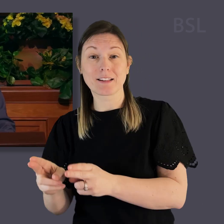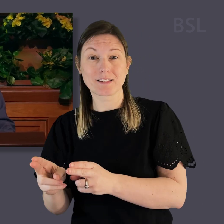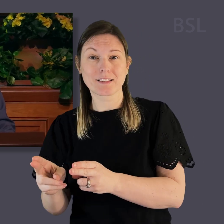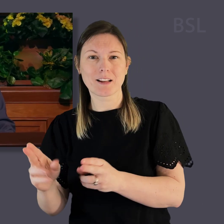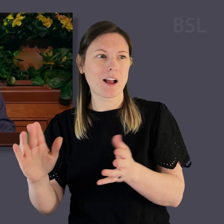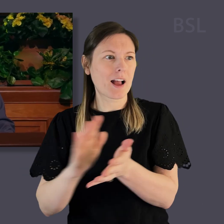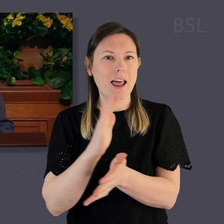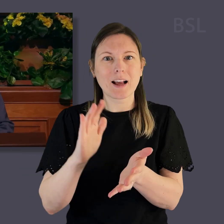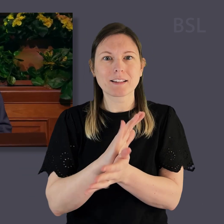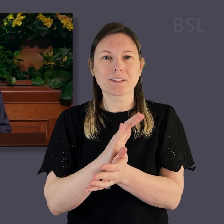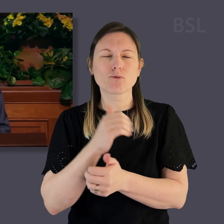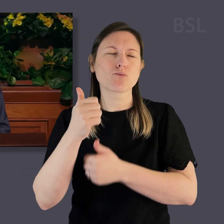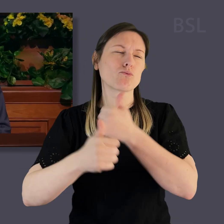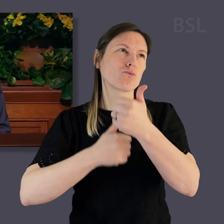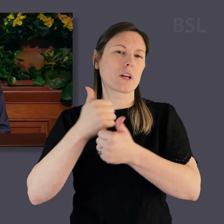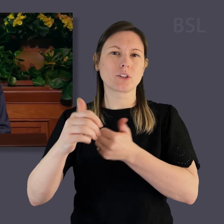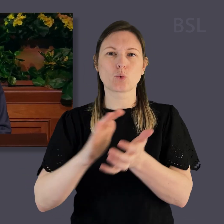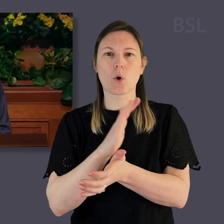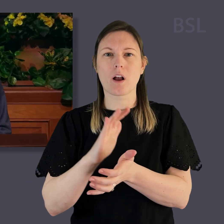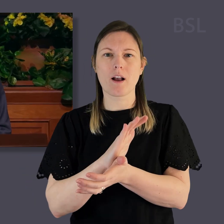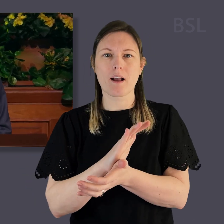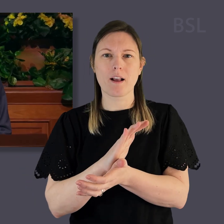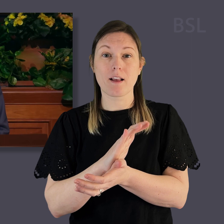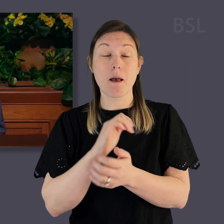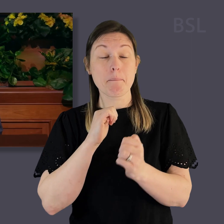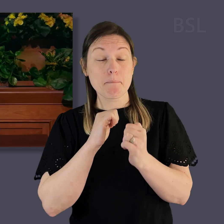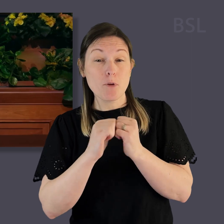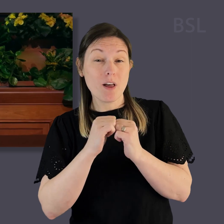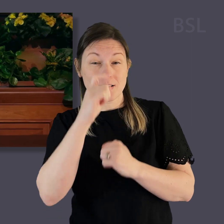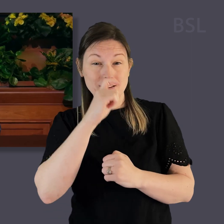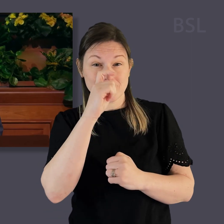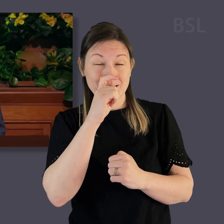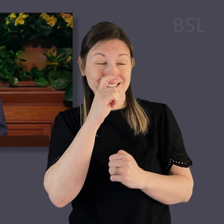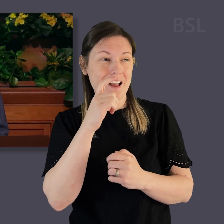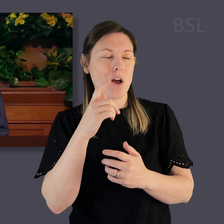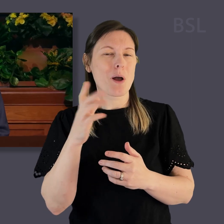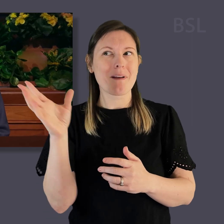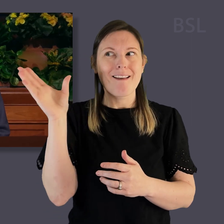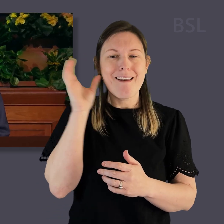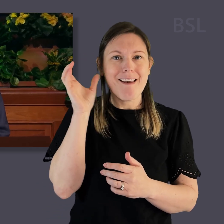glad tidings of great joy. Brothers and sisters it is almost impossible